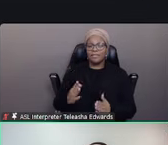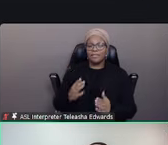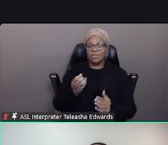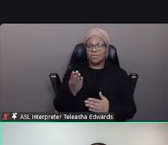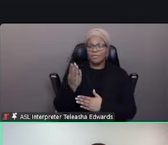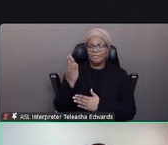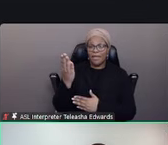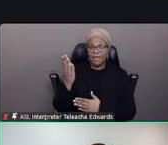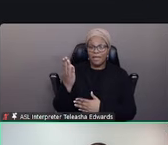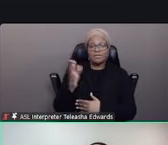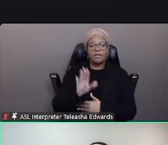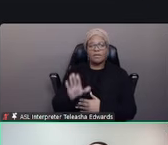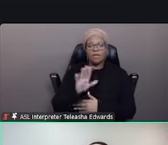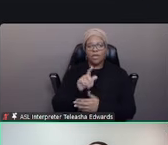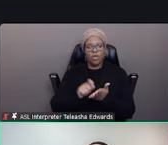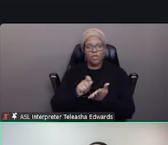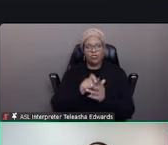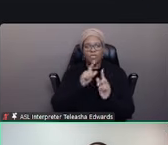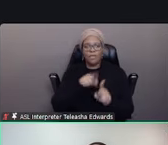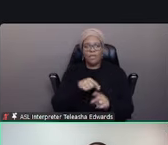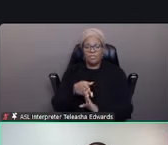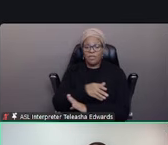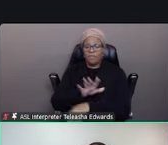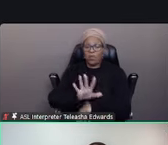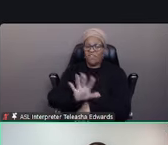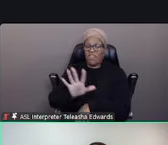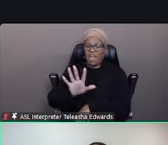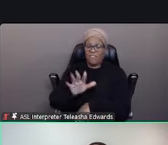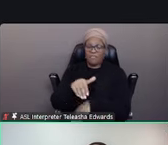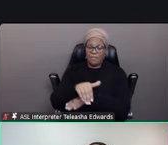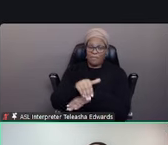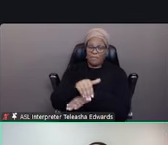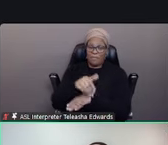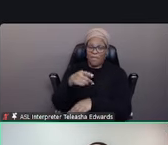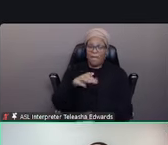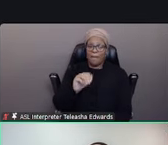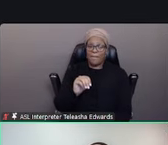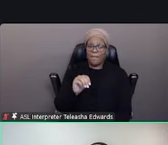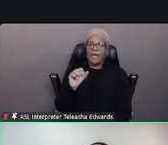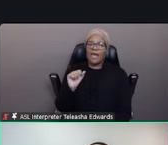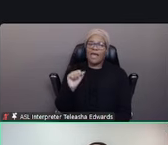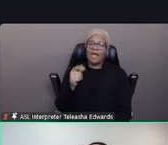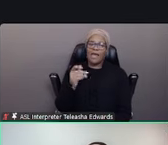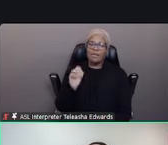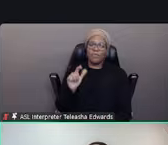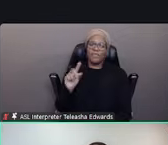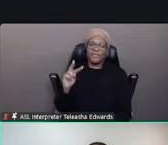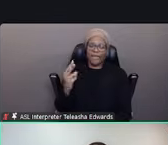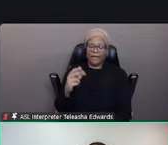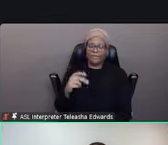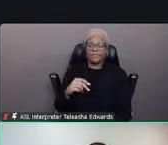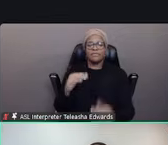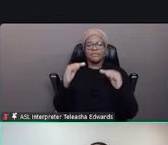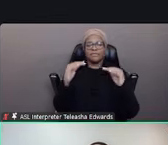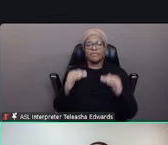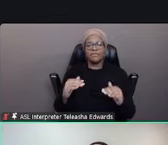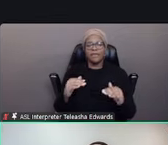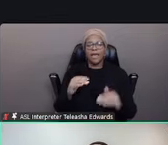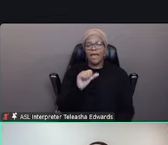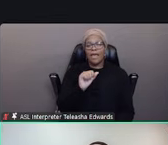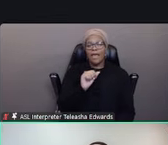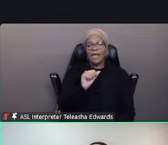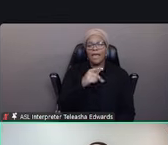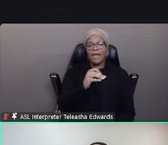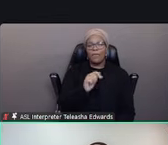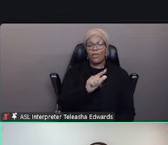responses by 5:00 p.m. on April the 2nd. The April 3rd through 30th period is for the department to